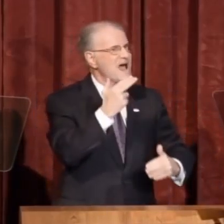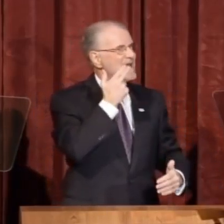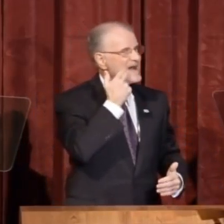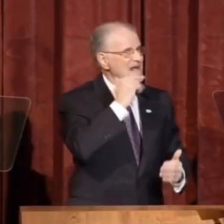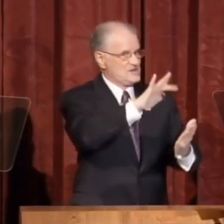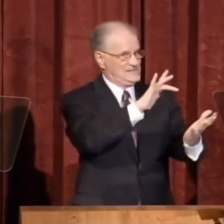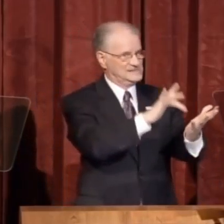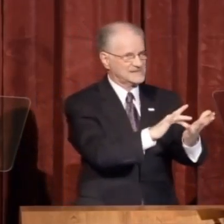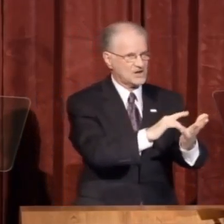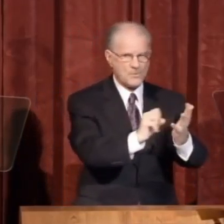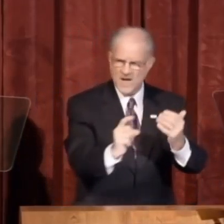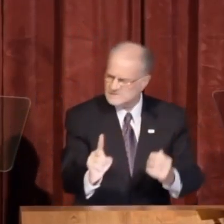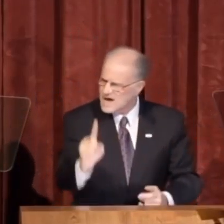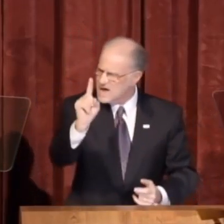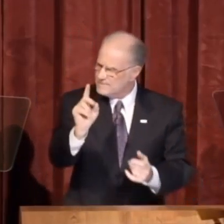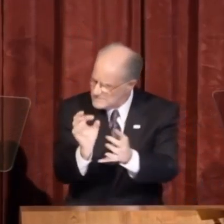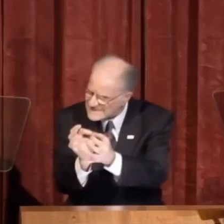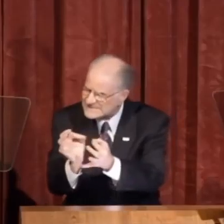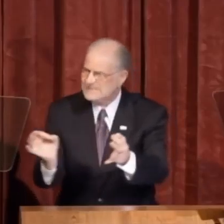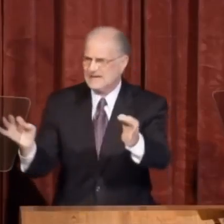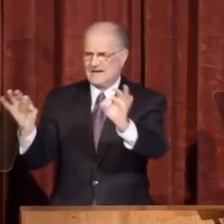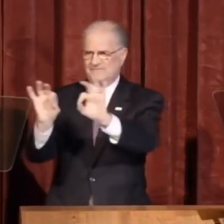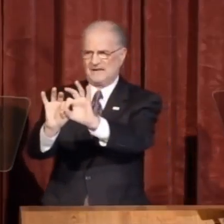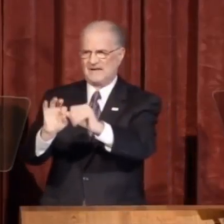from the Annual Report.